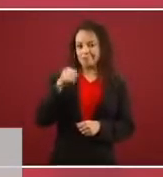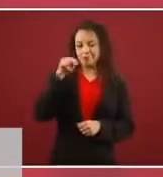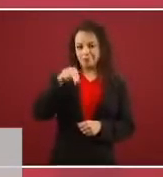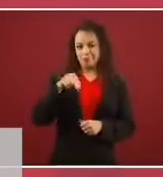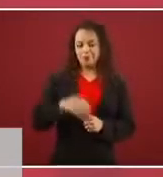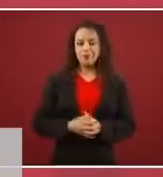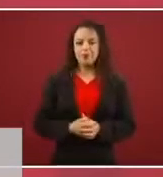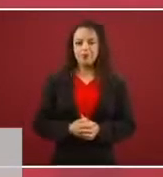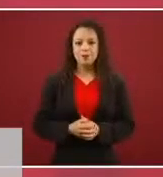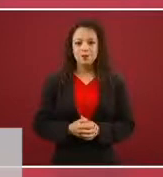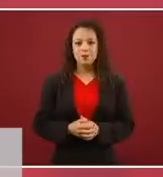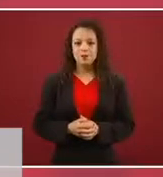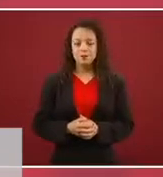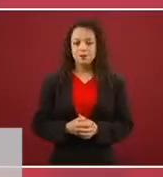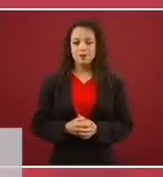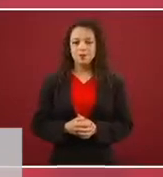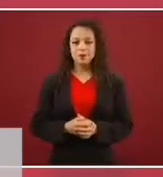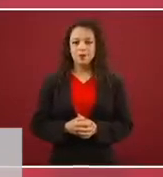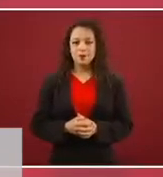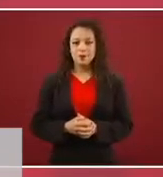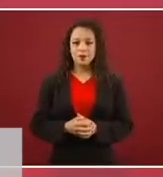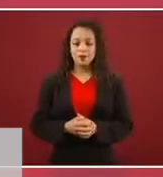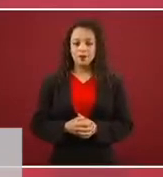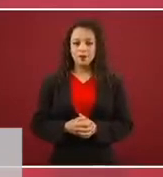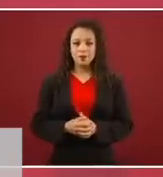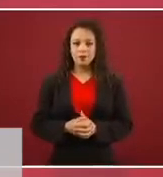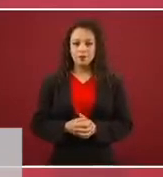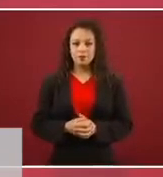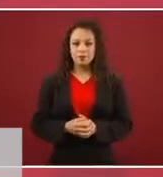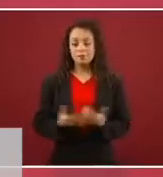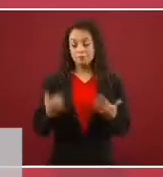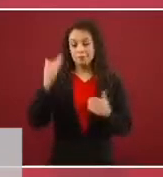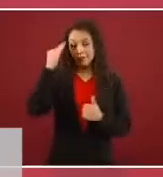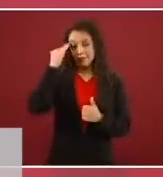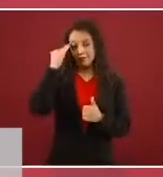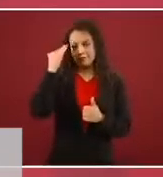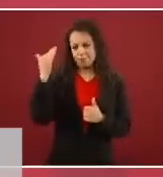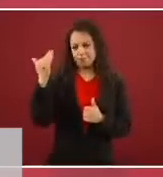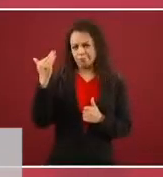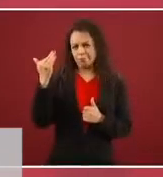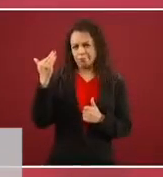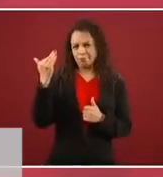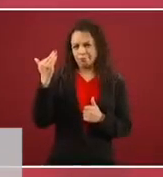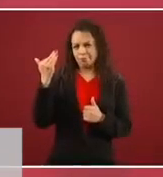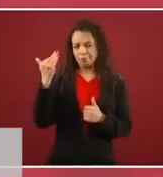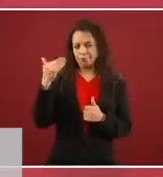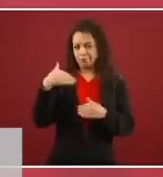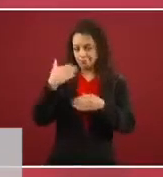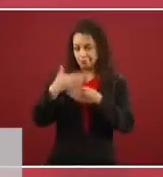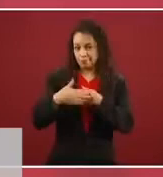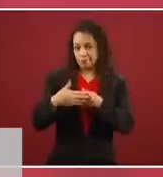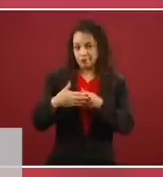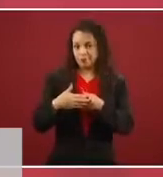The reform initiative seeks to eradicate corruption nepotism and sexual harassment as well as promote gender parity